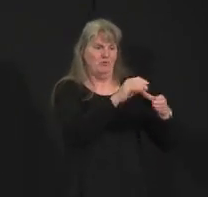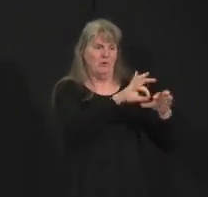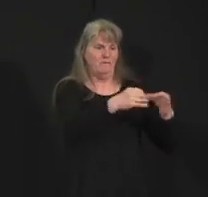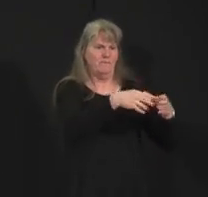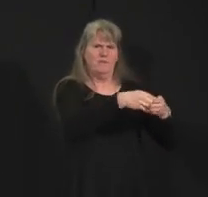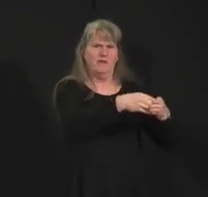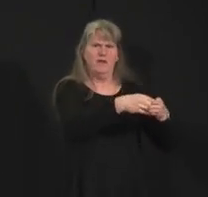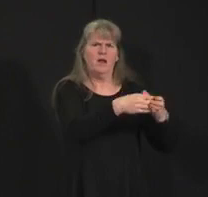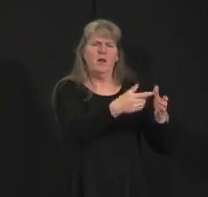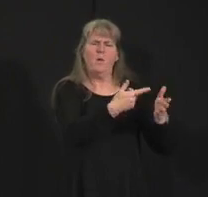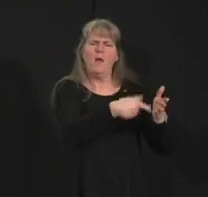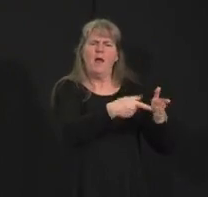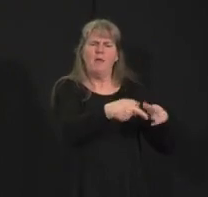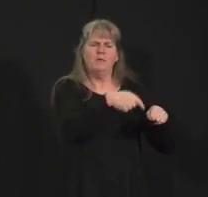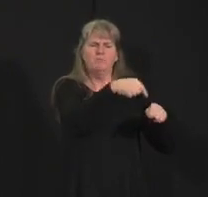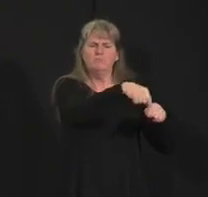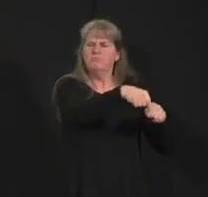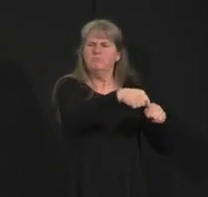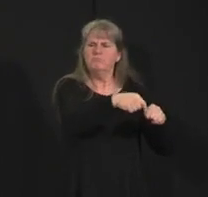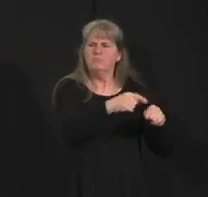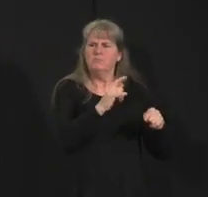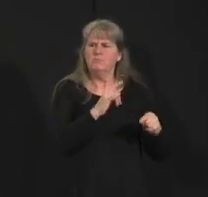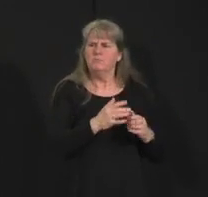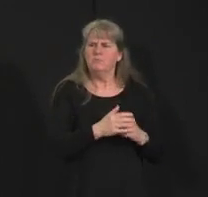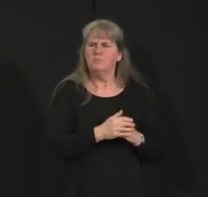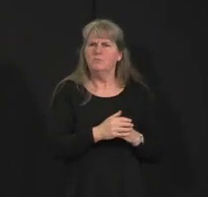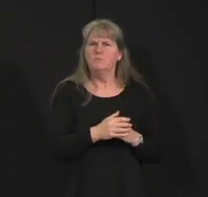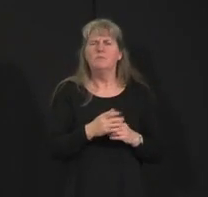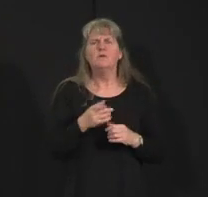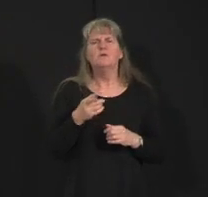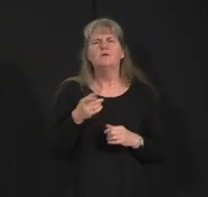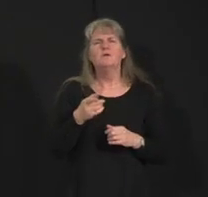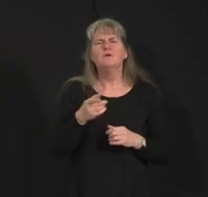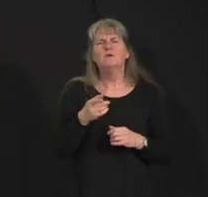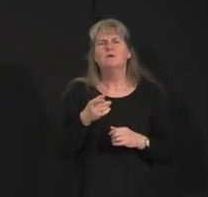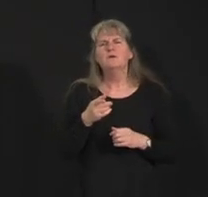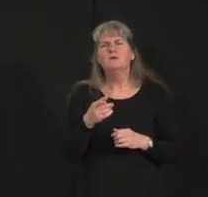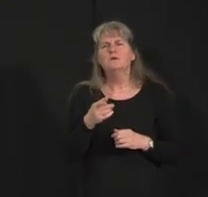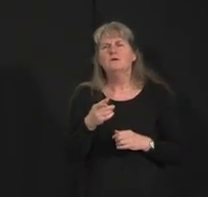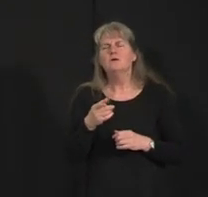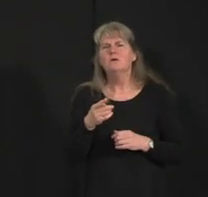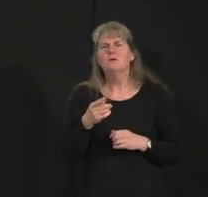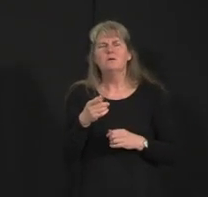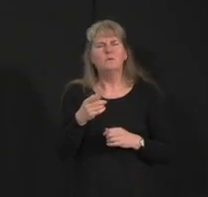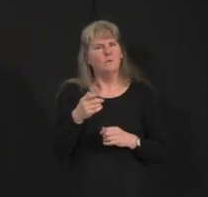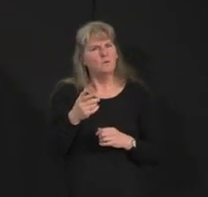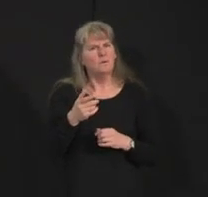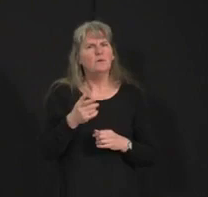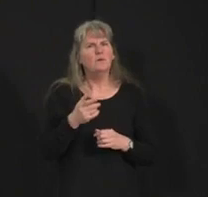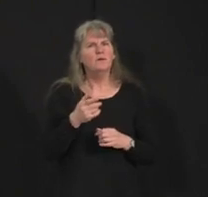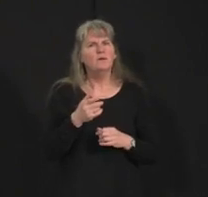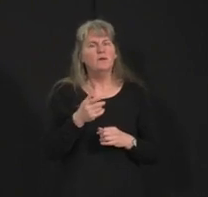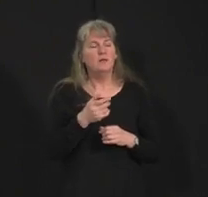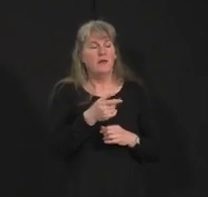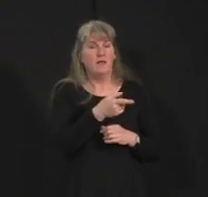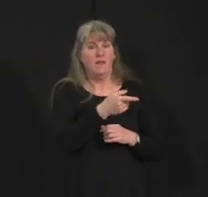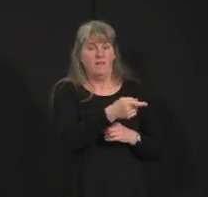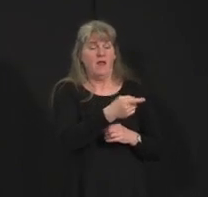the household affected? So I can say self-isolation